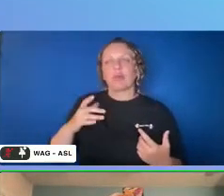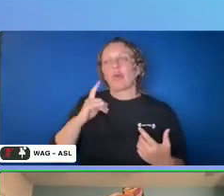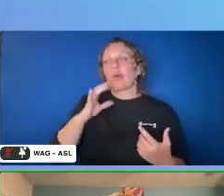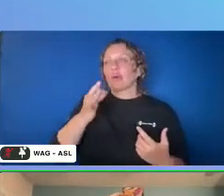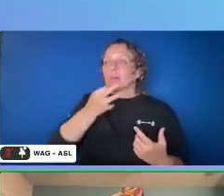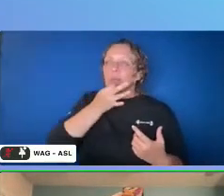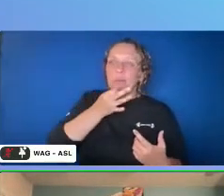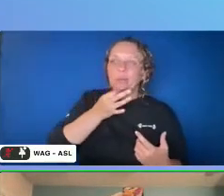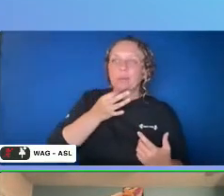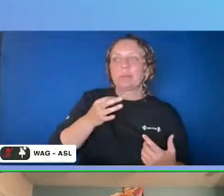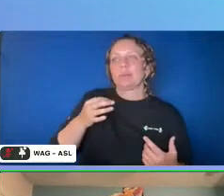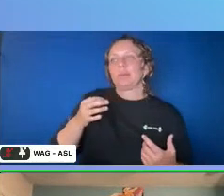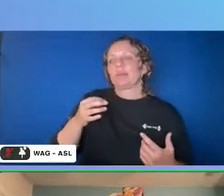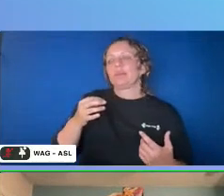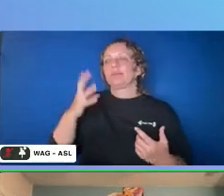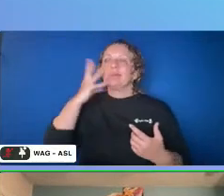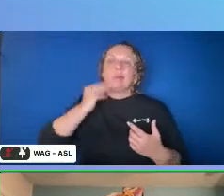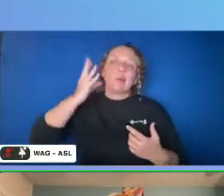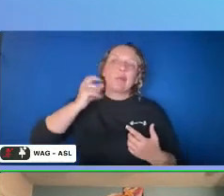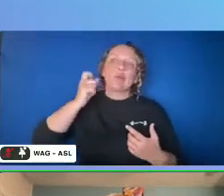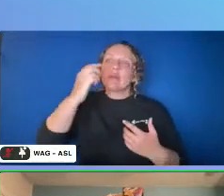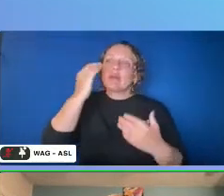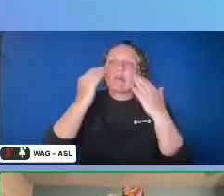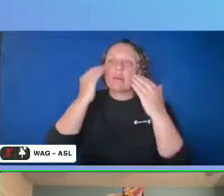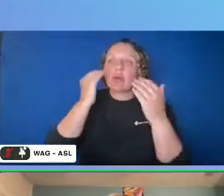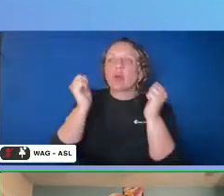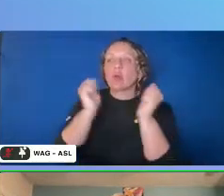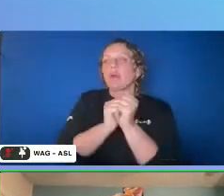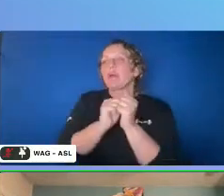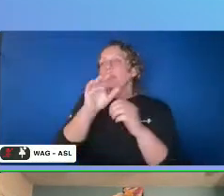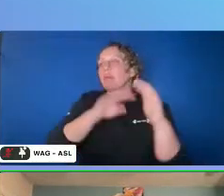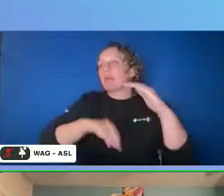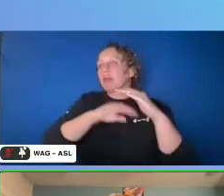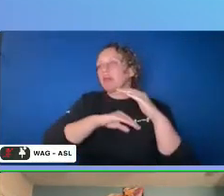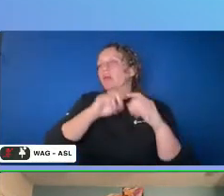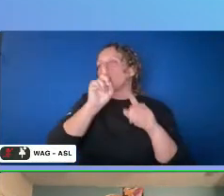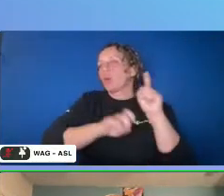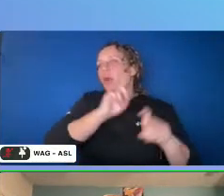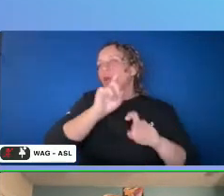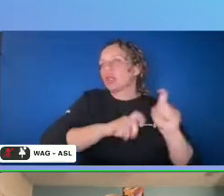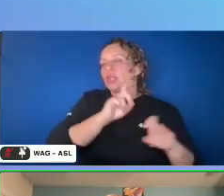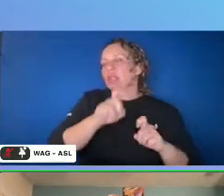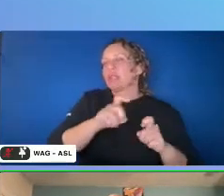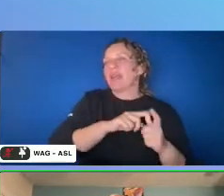just familiar enough with the content to answer some basic questions. And then the extension itself will do the heavy lifting for you and find